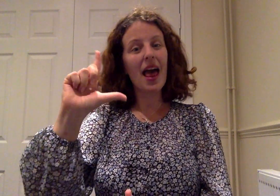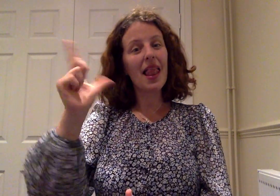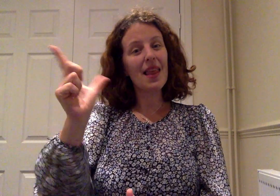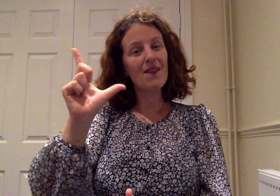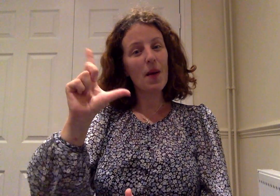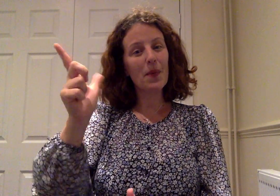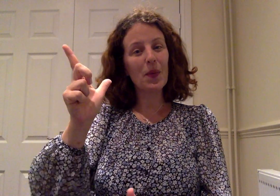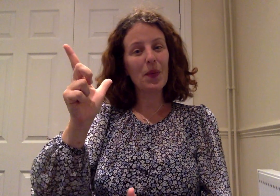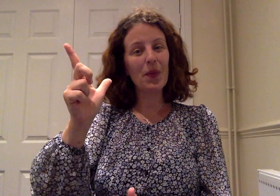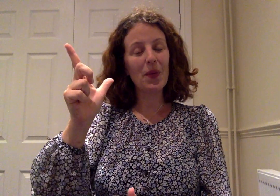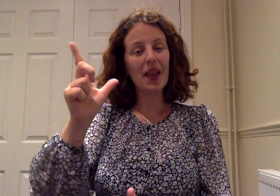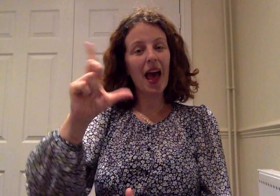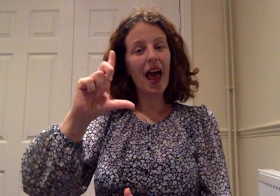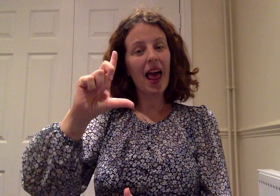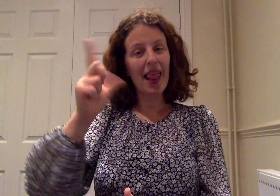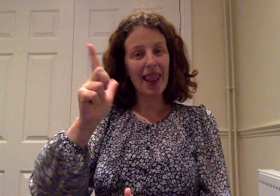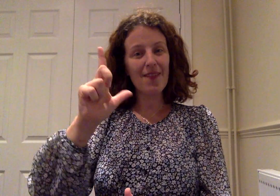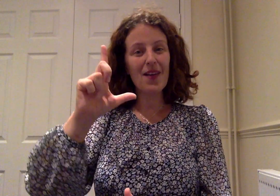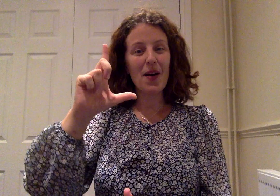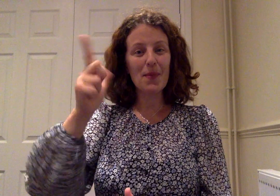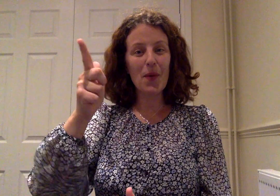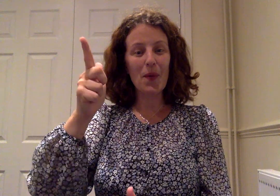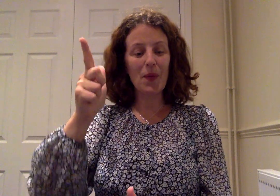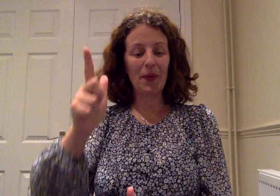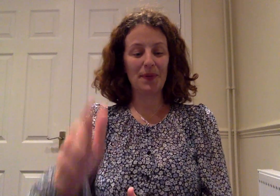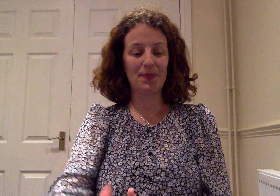Liverpool